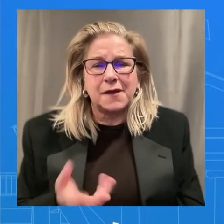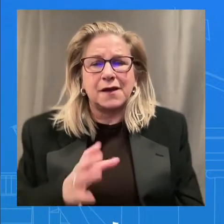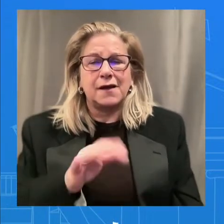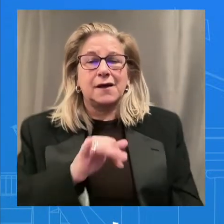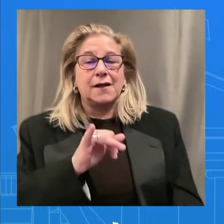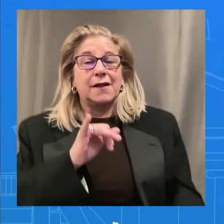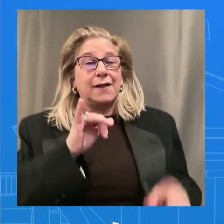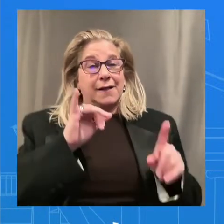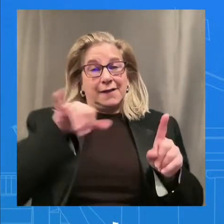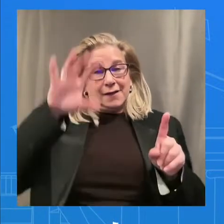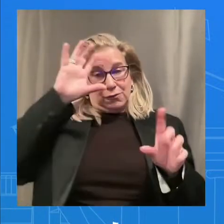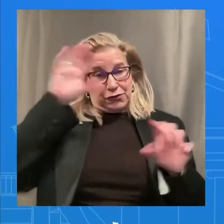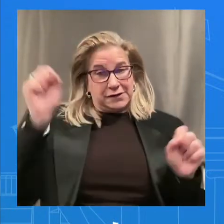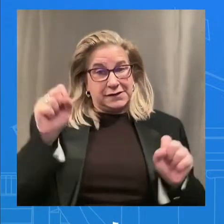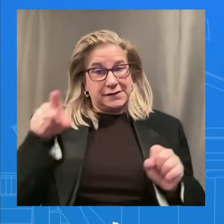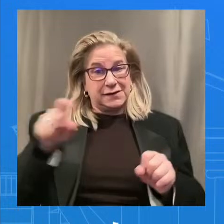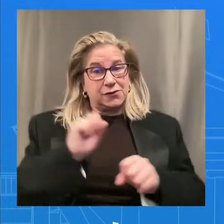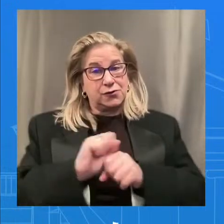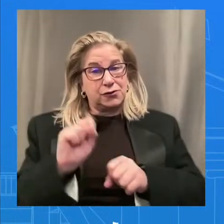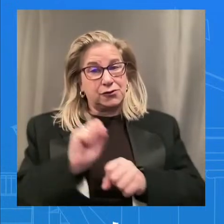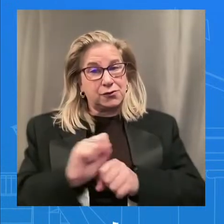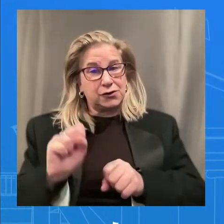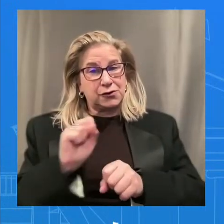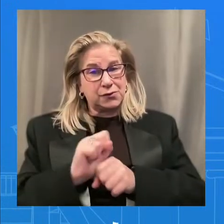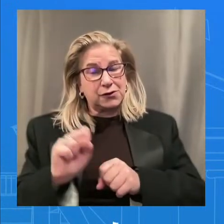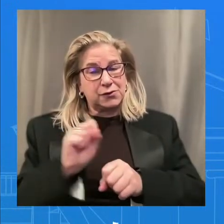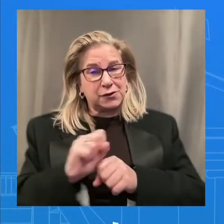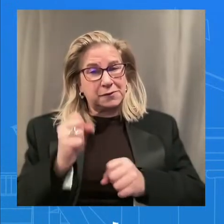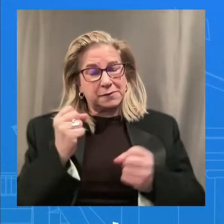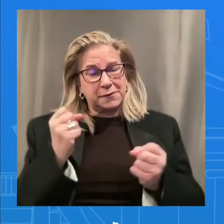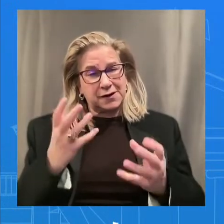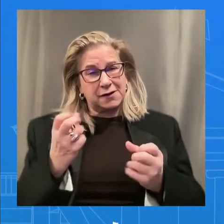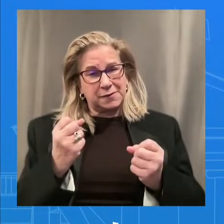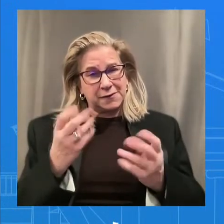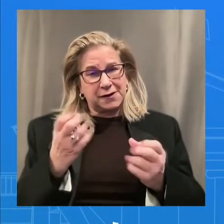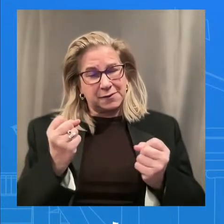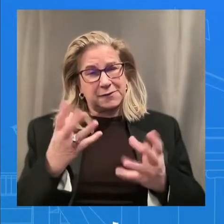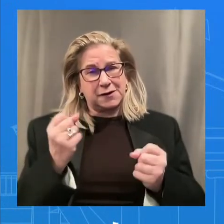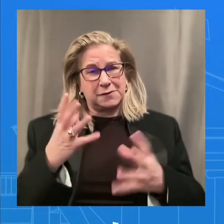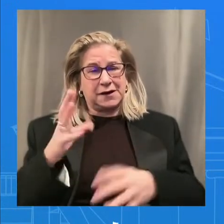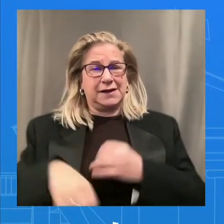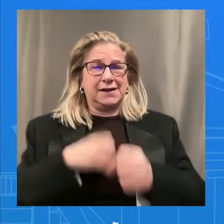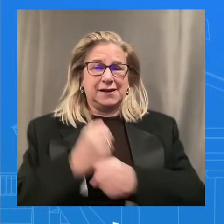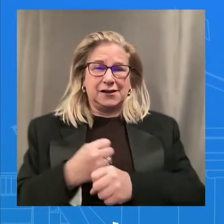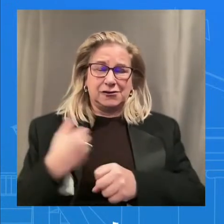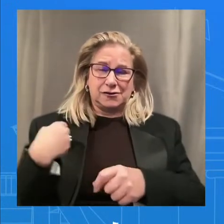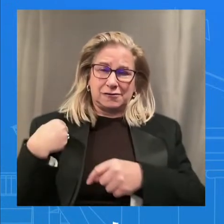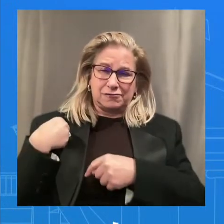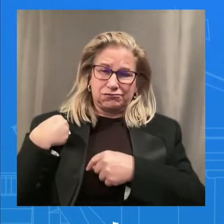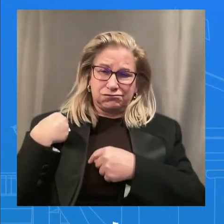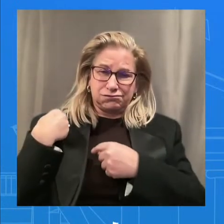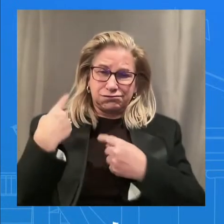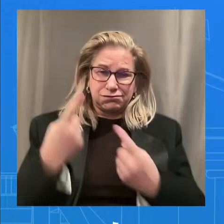as a public servant, whether as a senator, as a local elected official, as vice president,